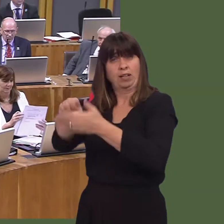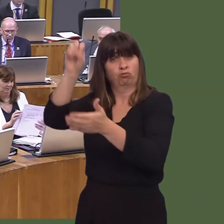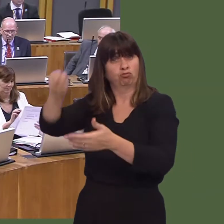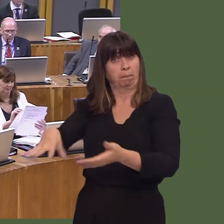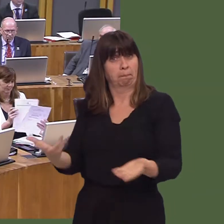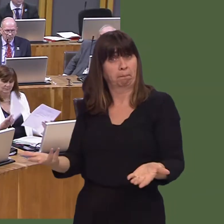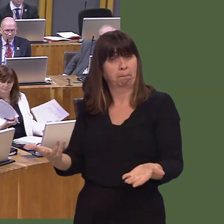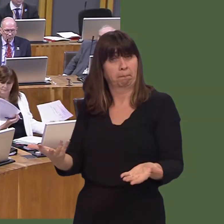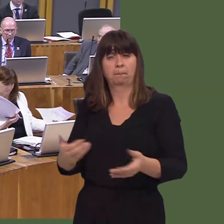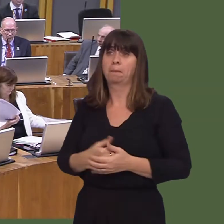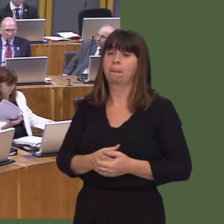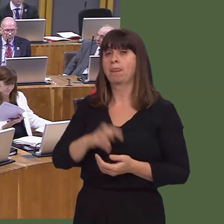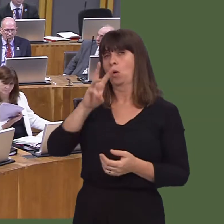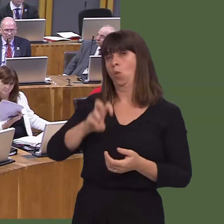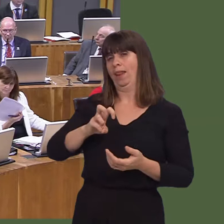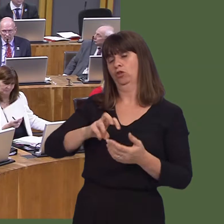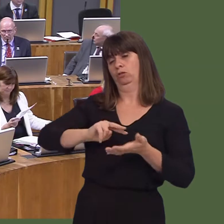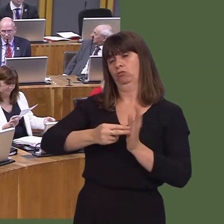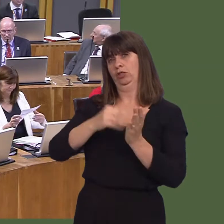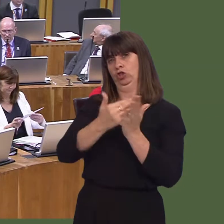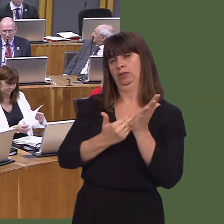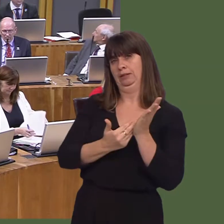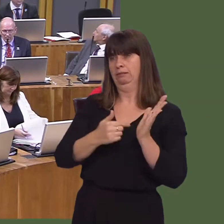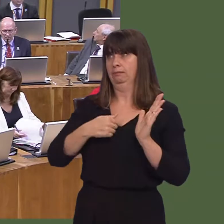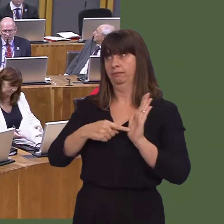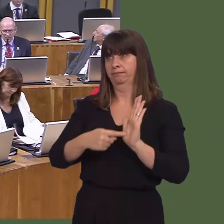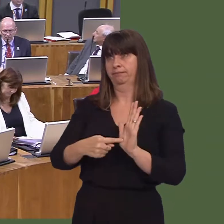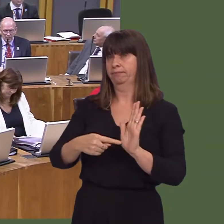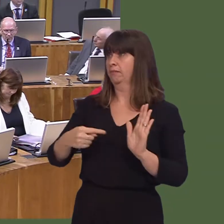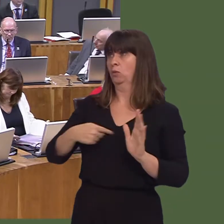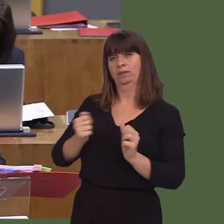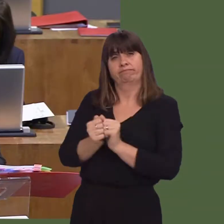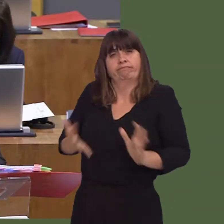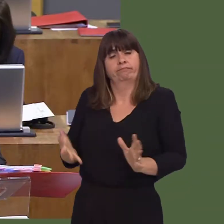The rail strategy of the current UK Government is not one with which we are at one, I think it's fair to say.